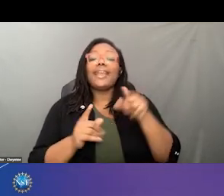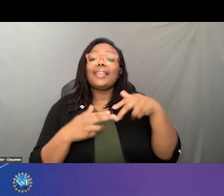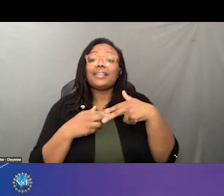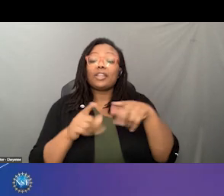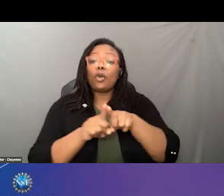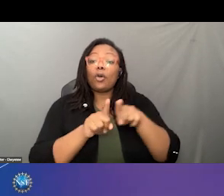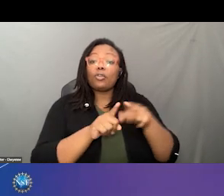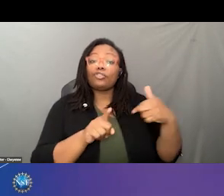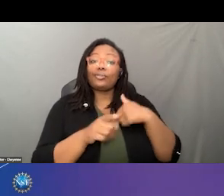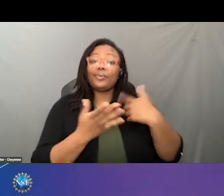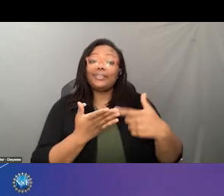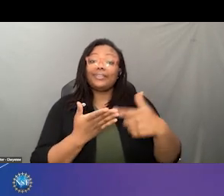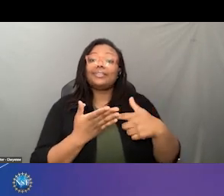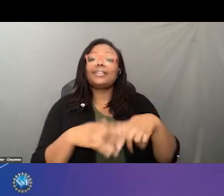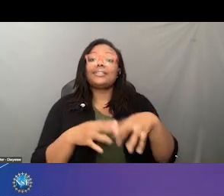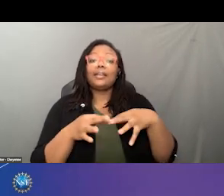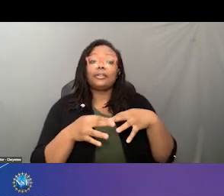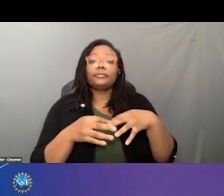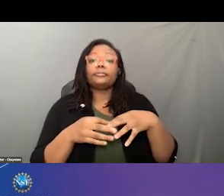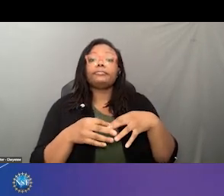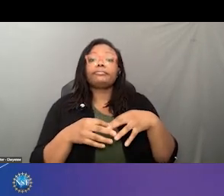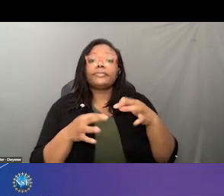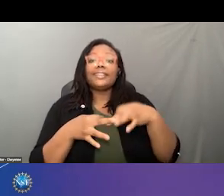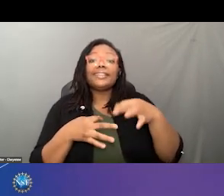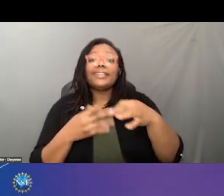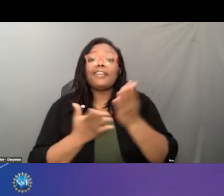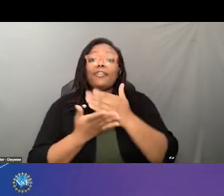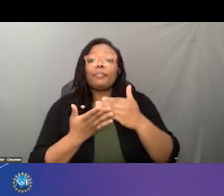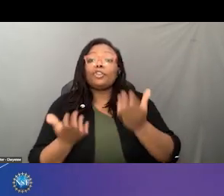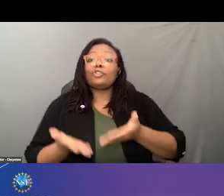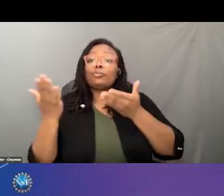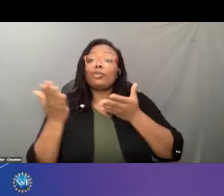In this slide also, we talk about the delays of a budget proposal approval.